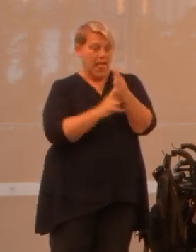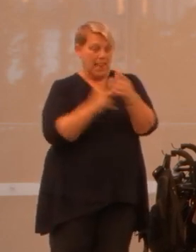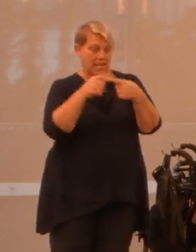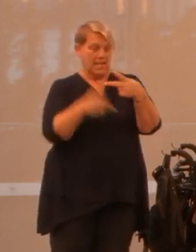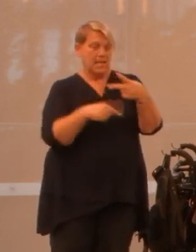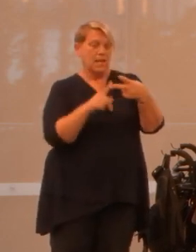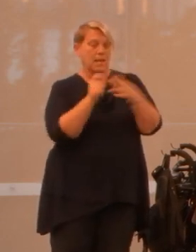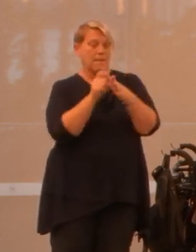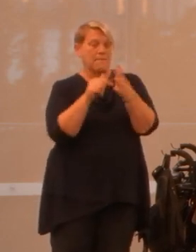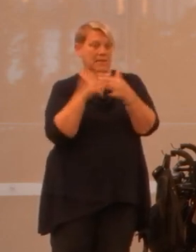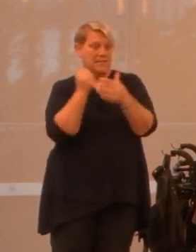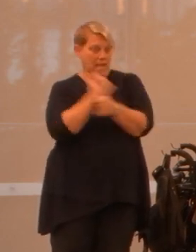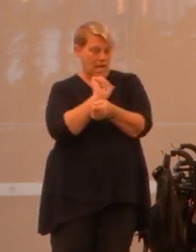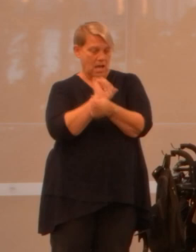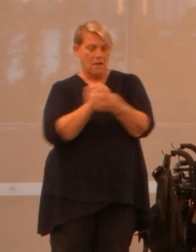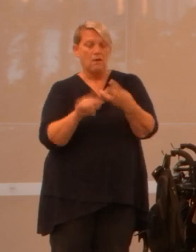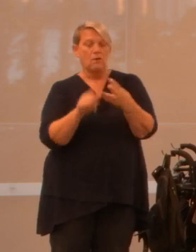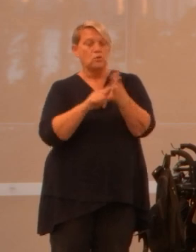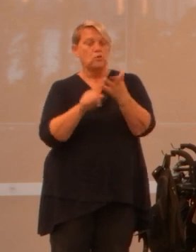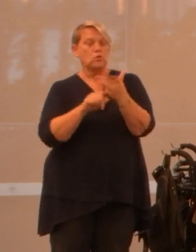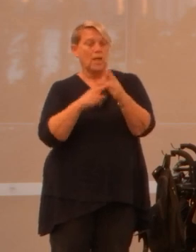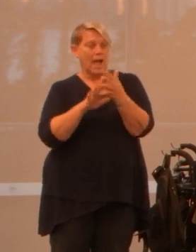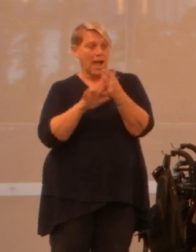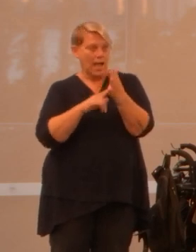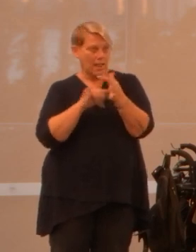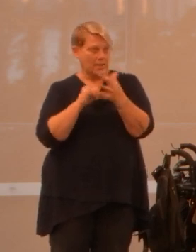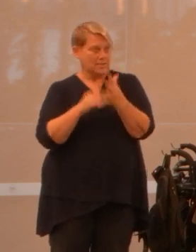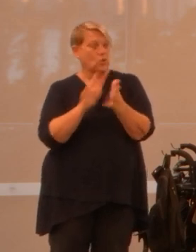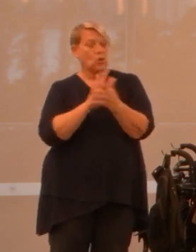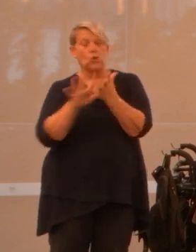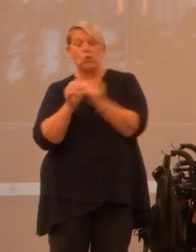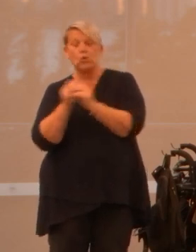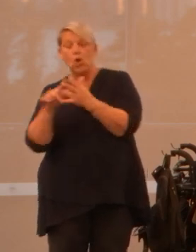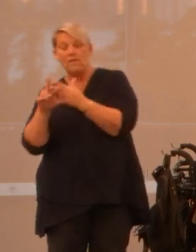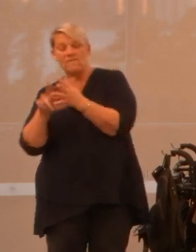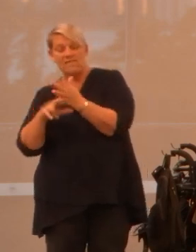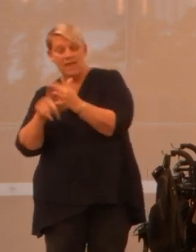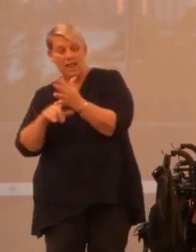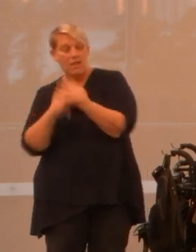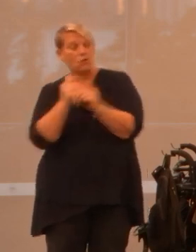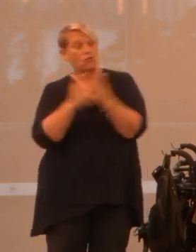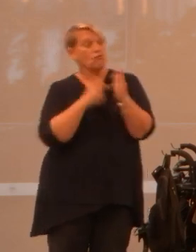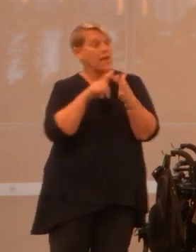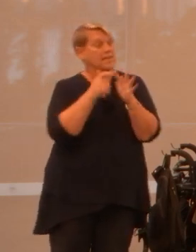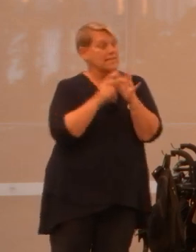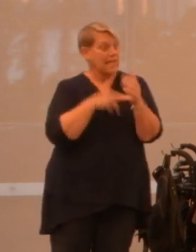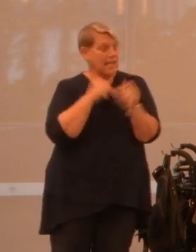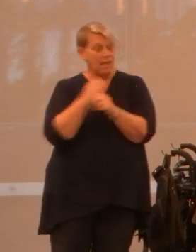Peter Blockey, Julia Hales, Hugo Flavelle, Grace King, Kyle Quinn.